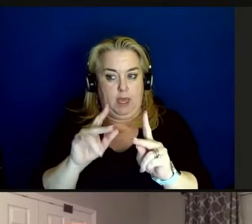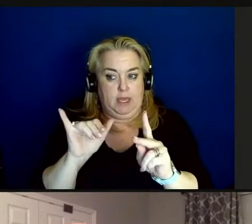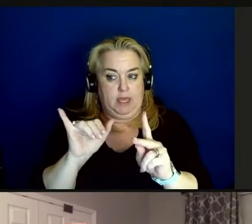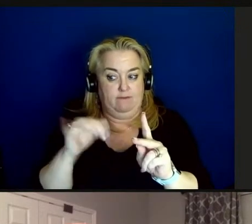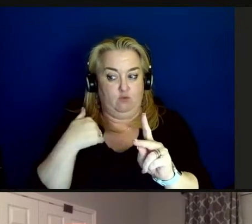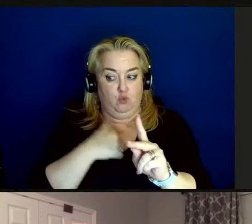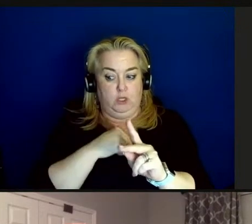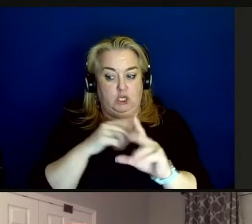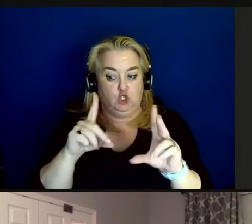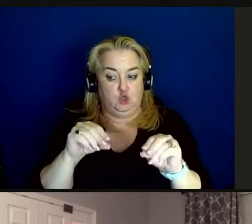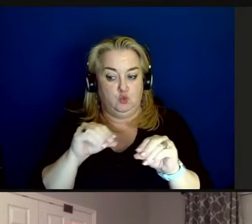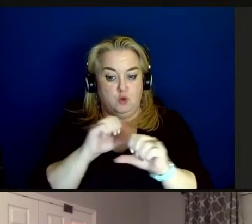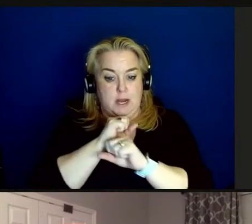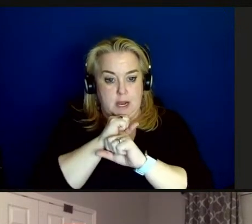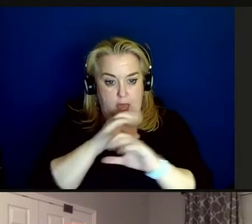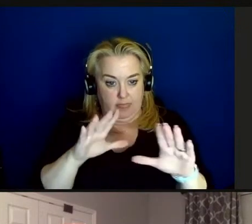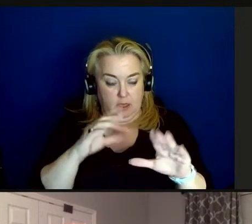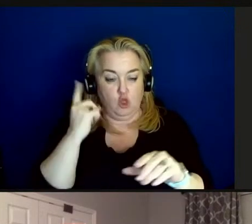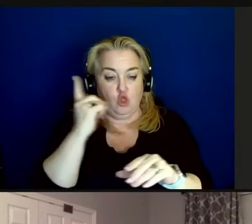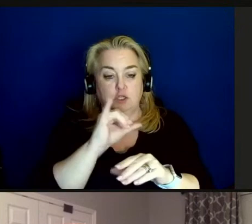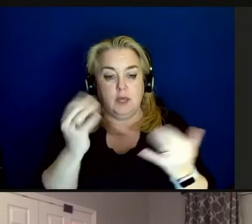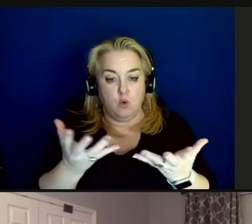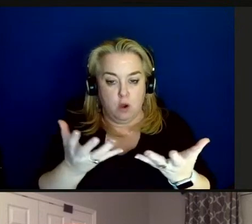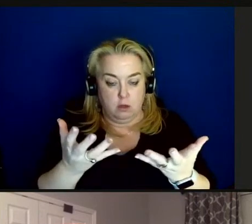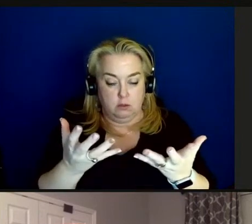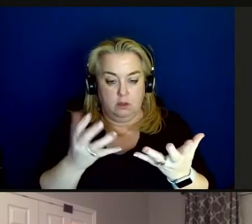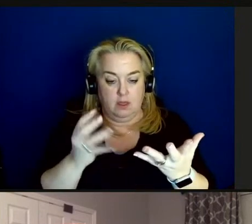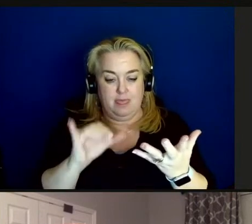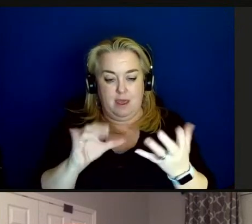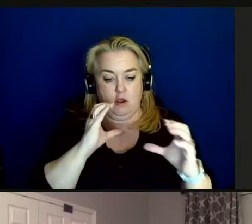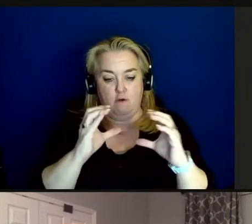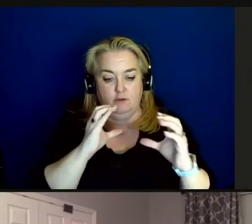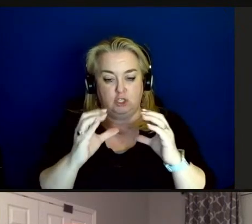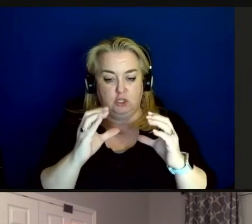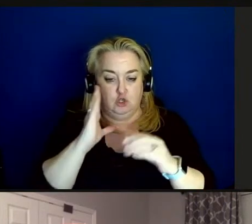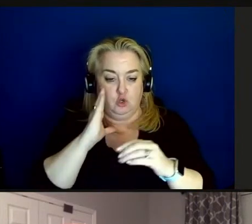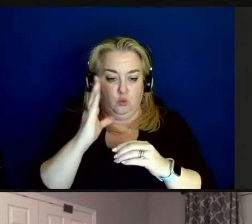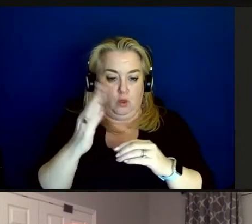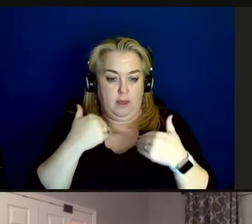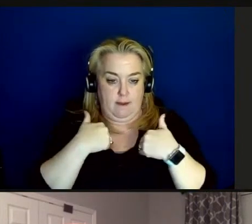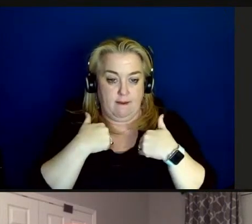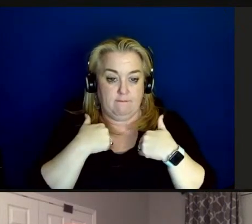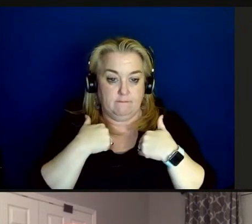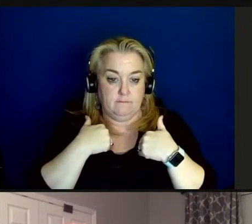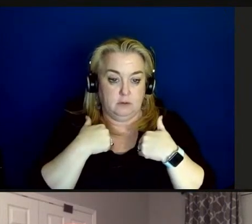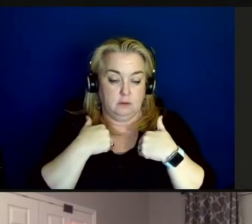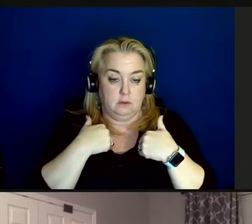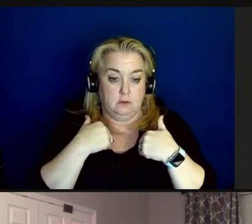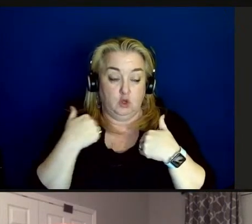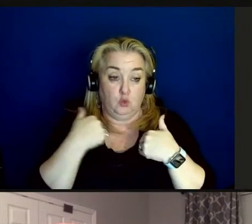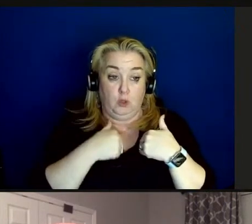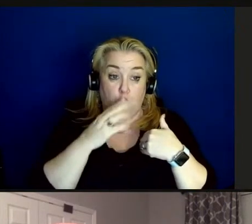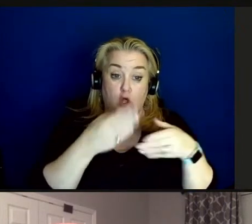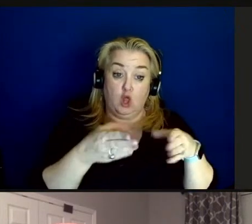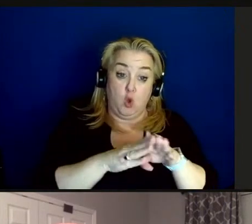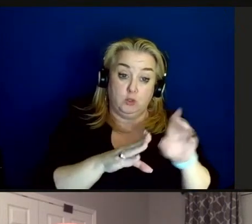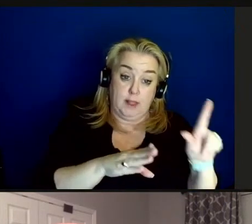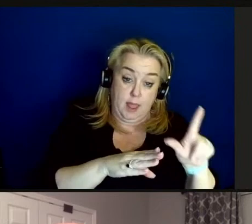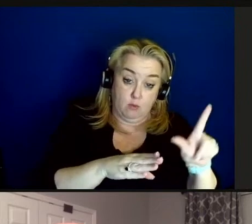SPIKE. SO I THINK IT'S REALLY IMPORTANT THAT WE HELP PAINT THAT PICTURE LIKE OKAY, WHAT WHAT IS DOING?